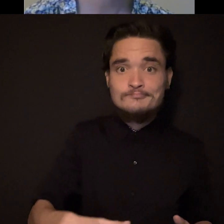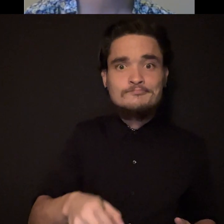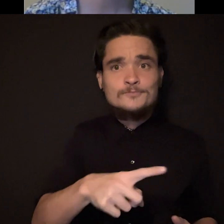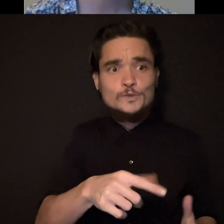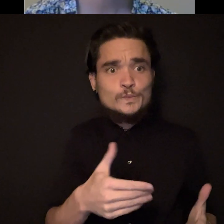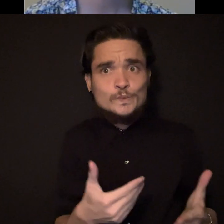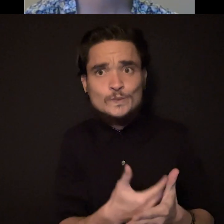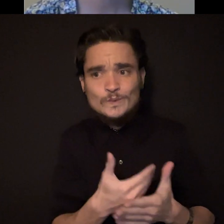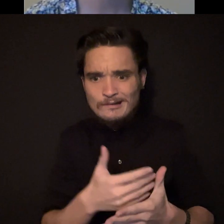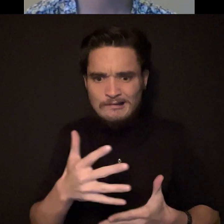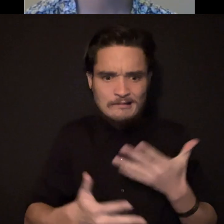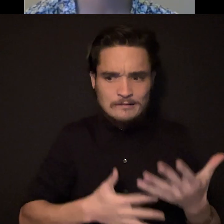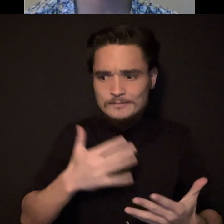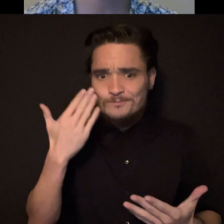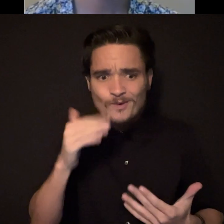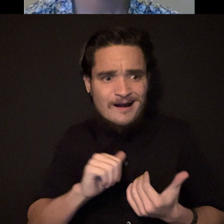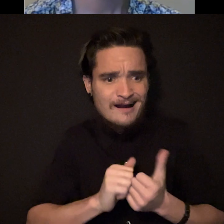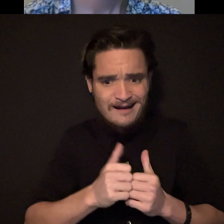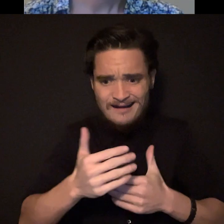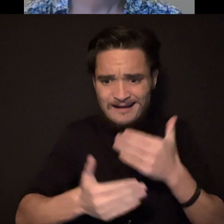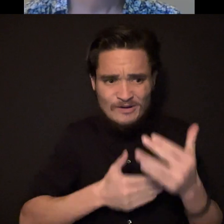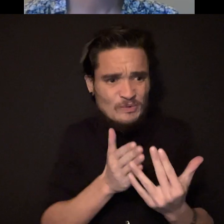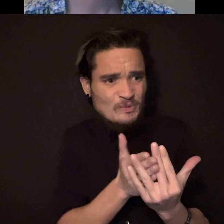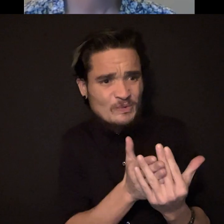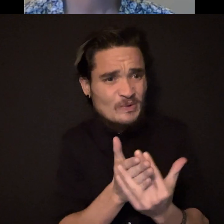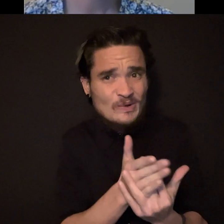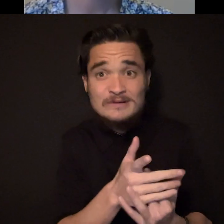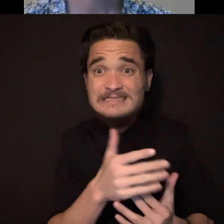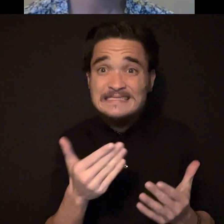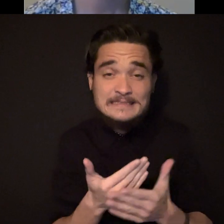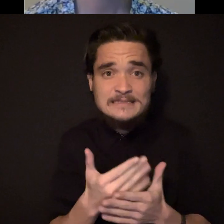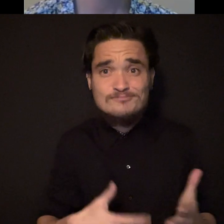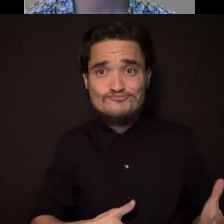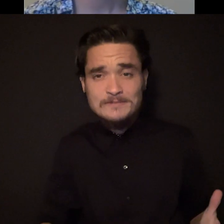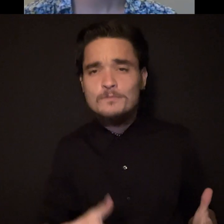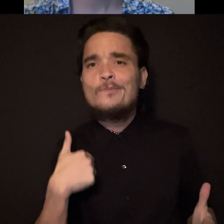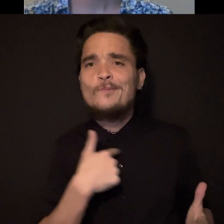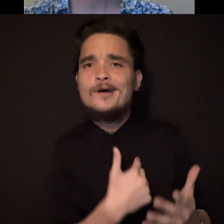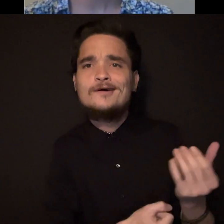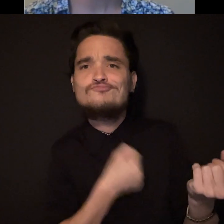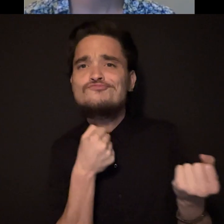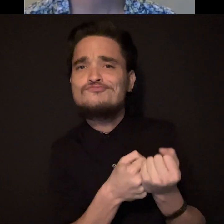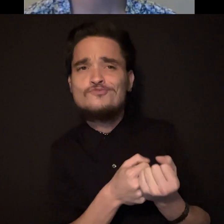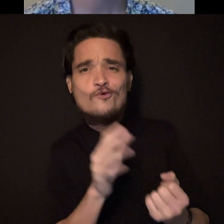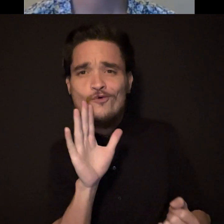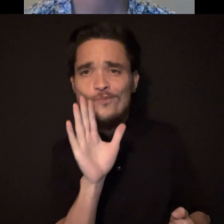We also serve pregnant people and new parents in need of additional parenting and wellbeing supports.